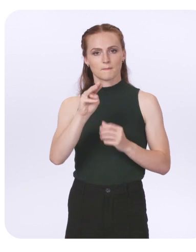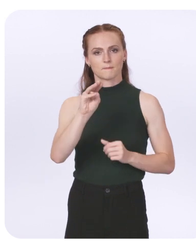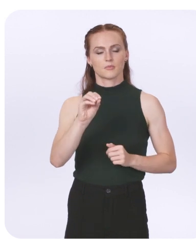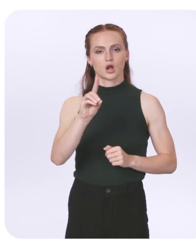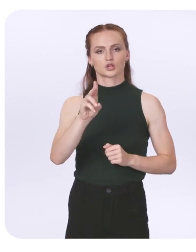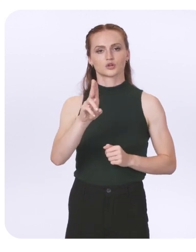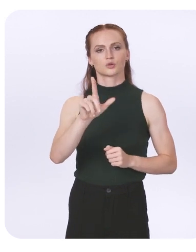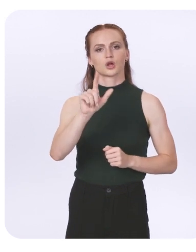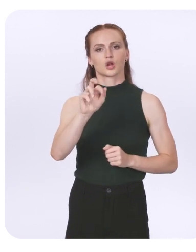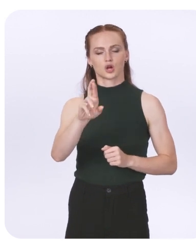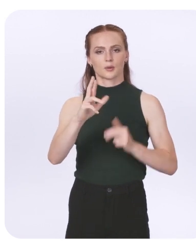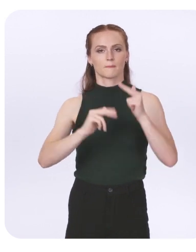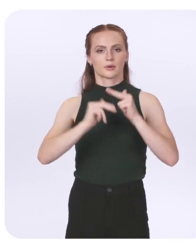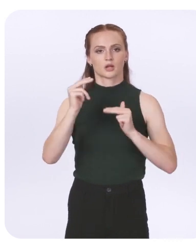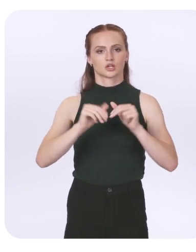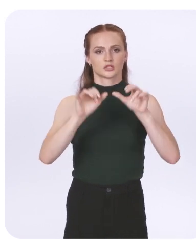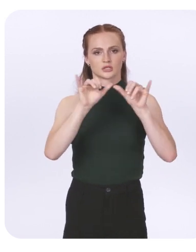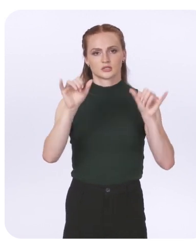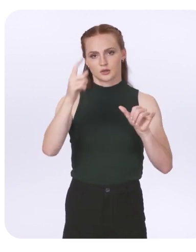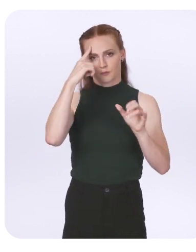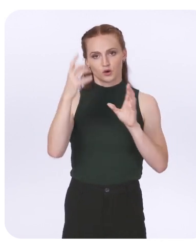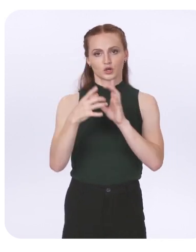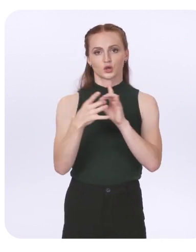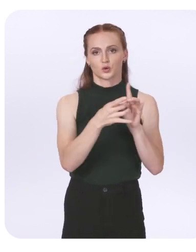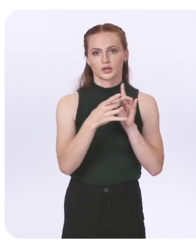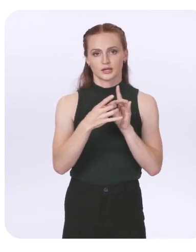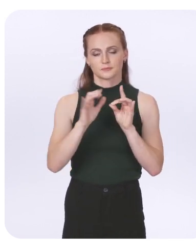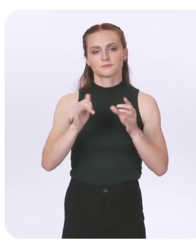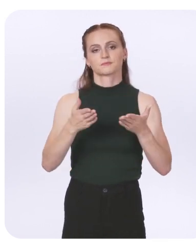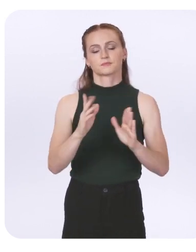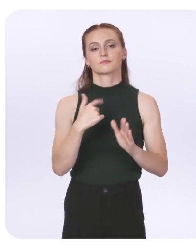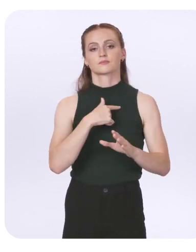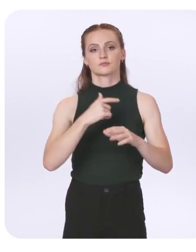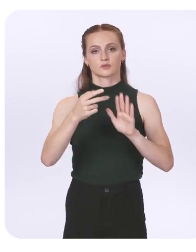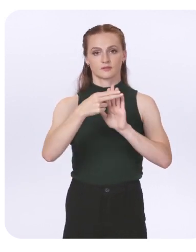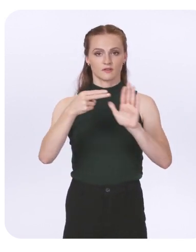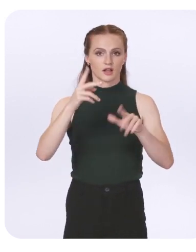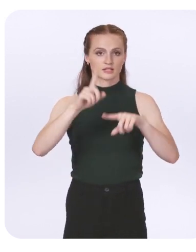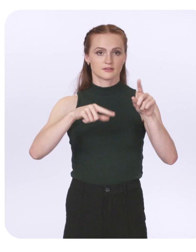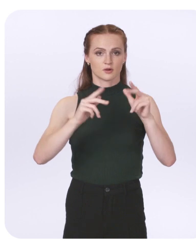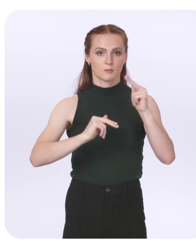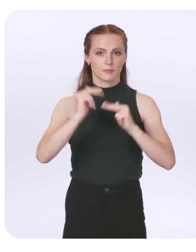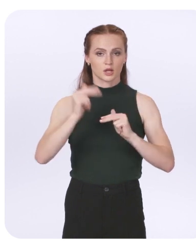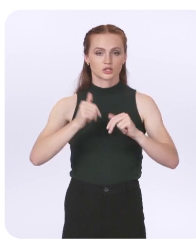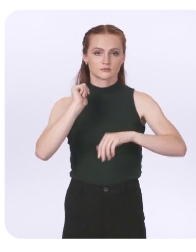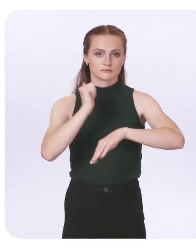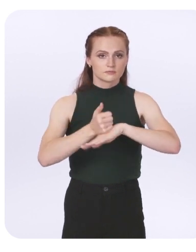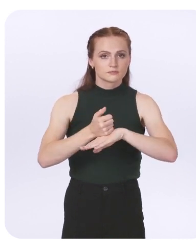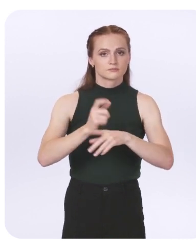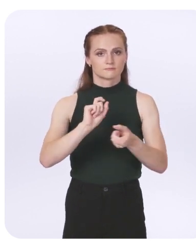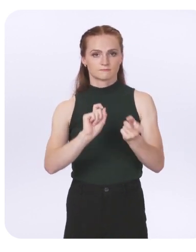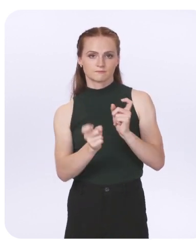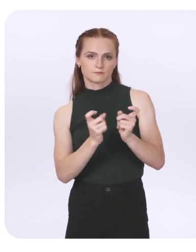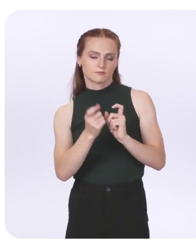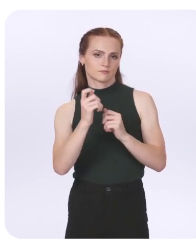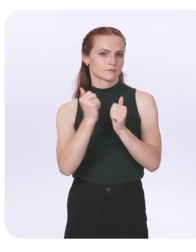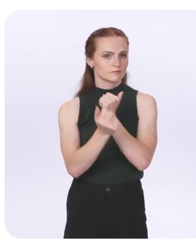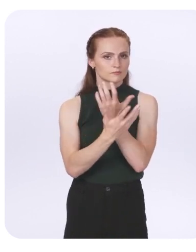which lets us define different build presets and customize all the settings and actions needed to be applied for a particular build.